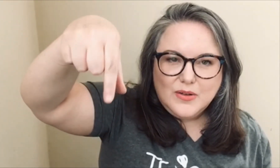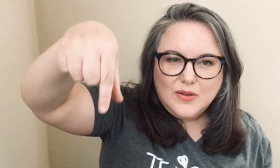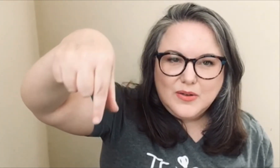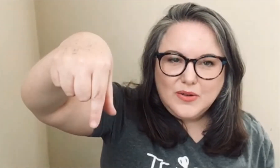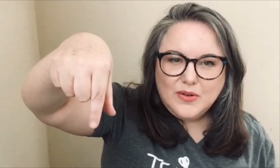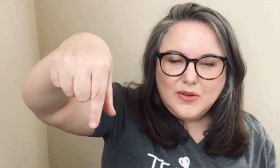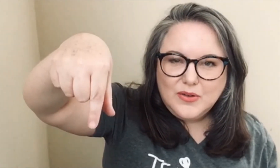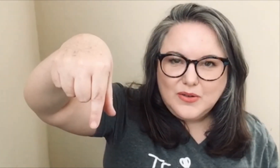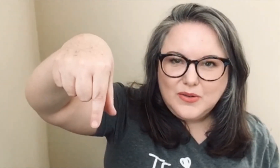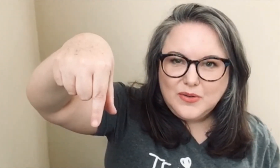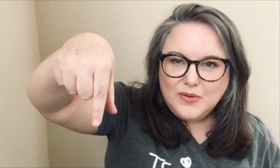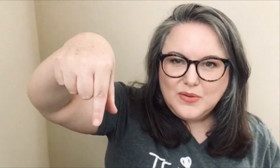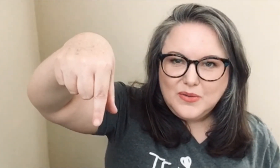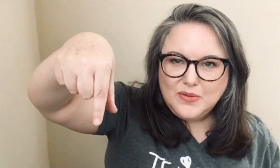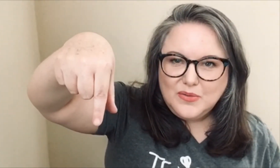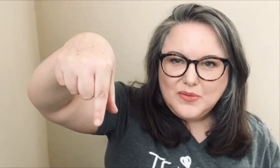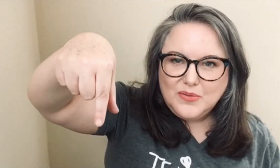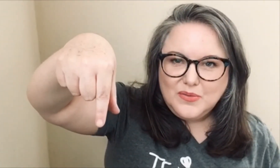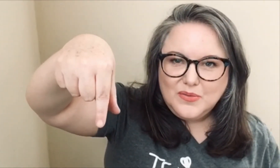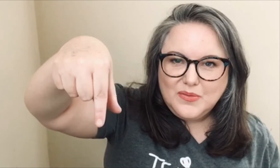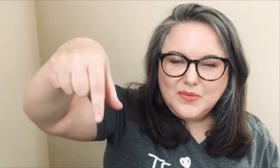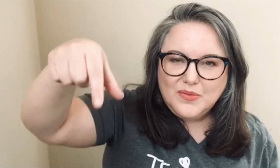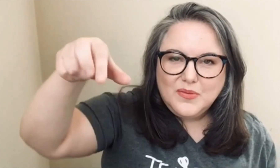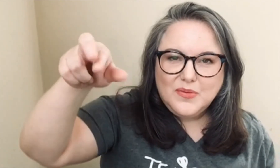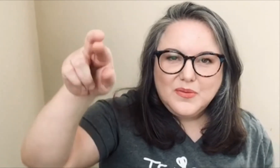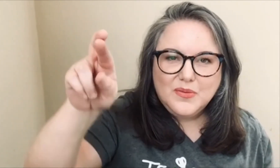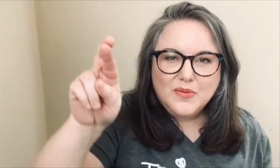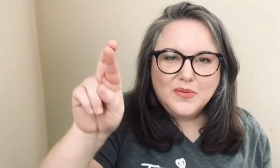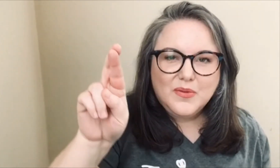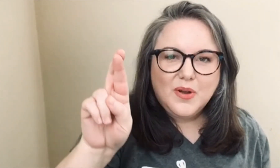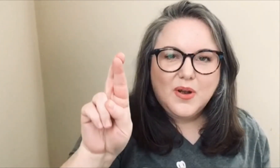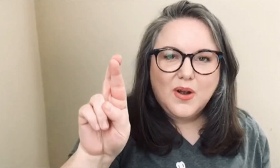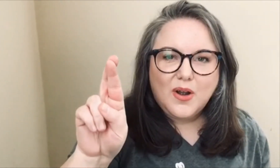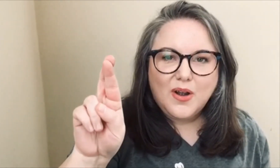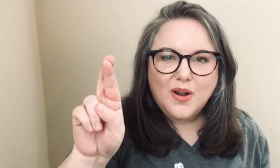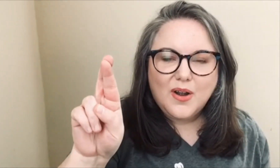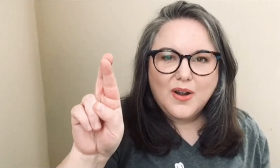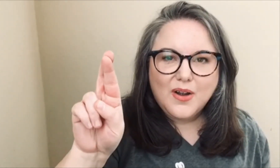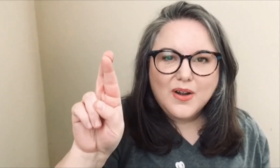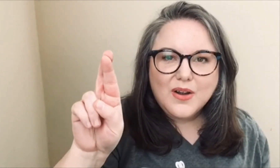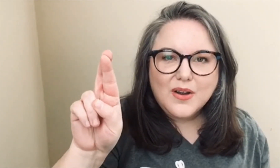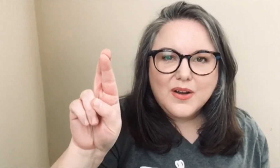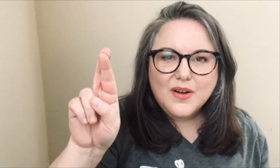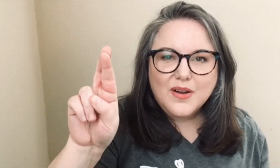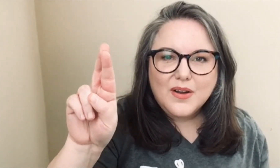Q R